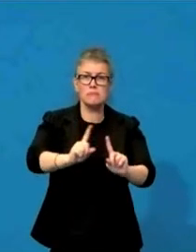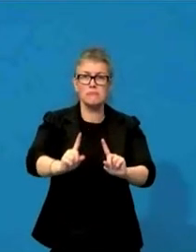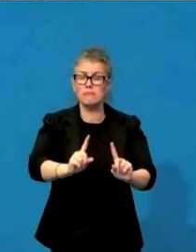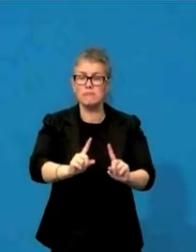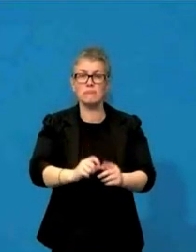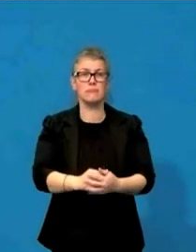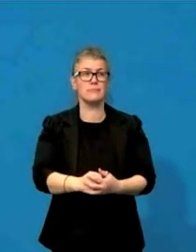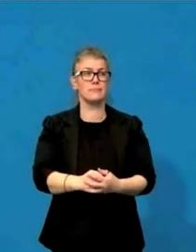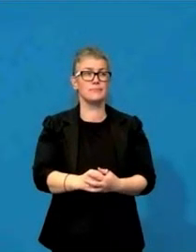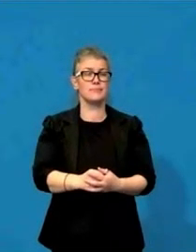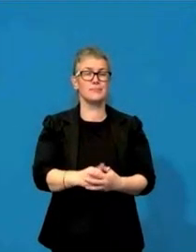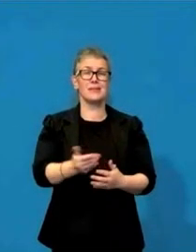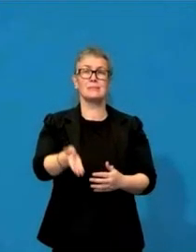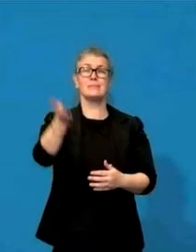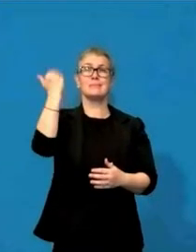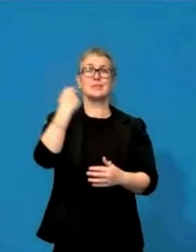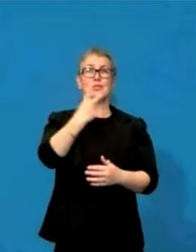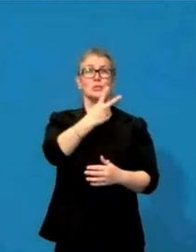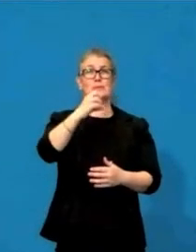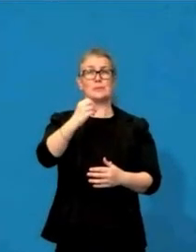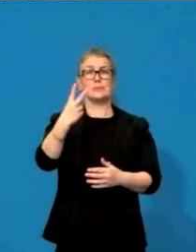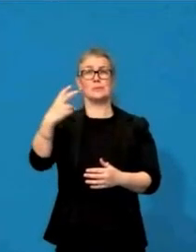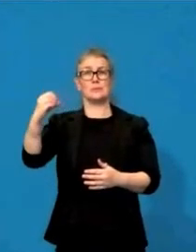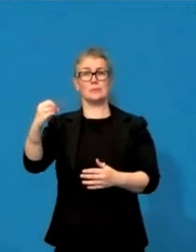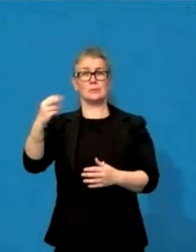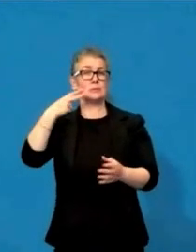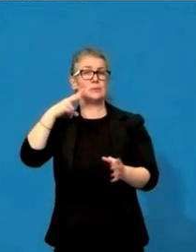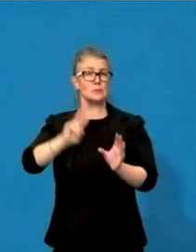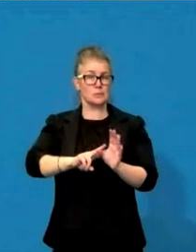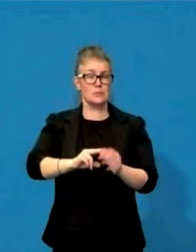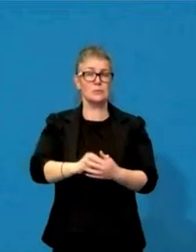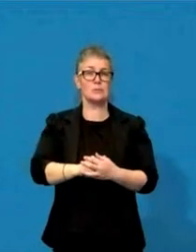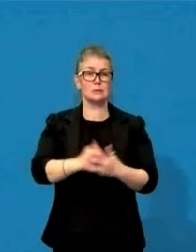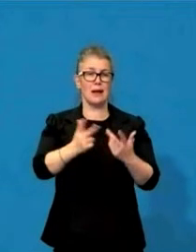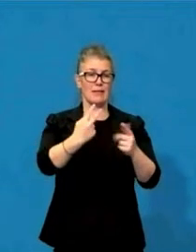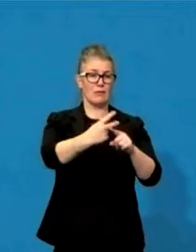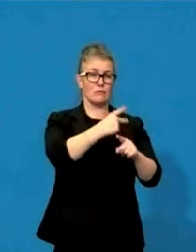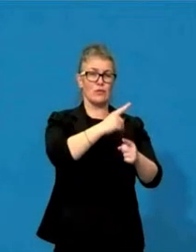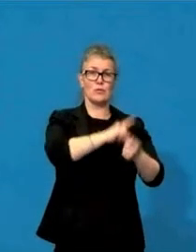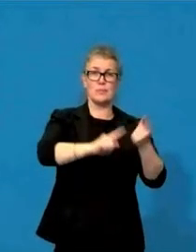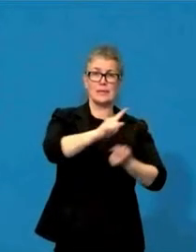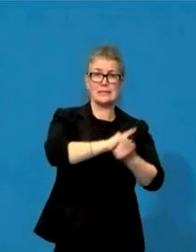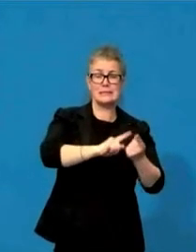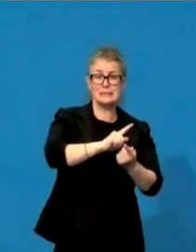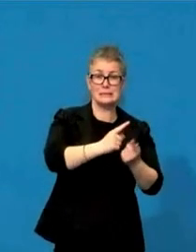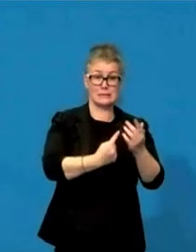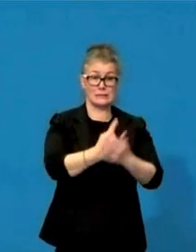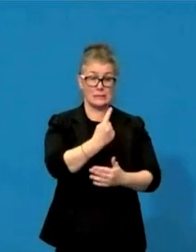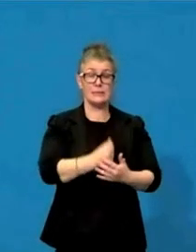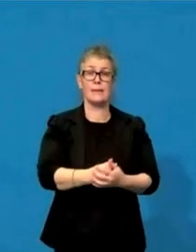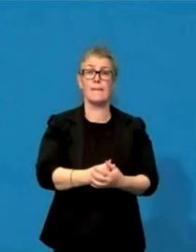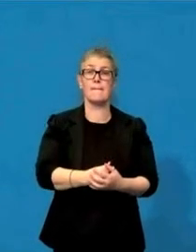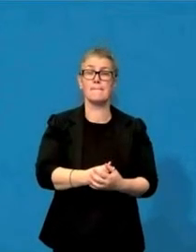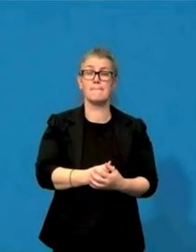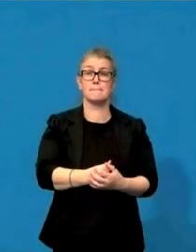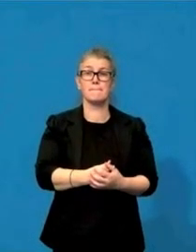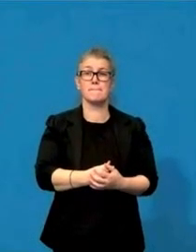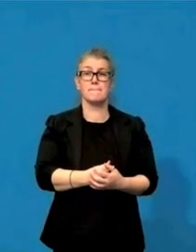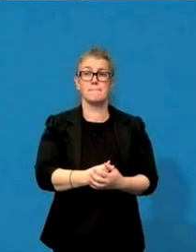So, back in 2020 when we had the review meeting at Karrayili, I - I've found some